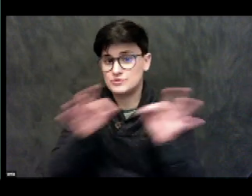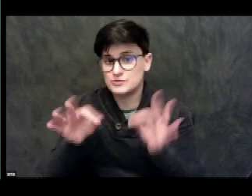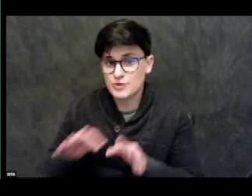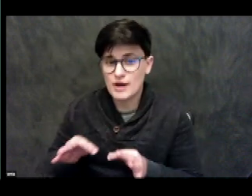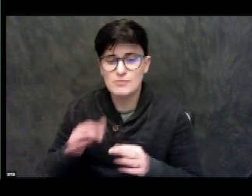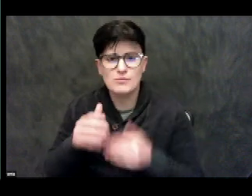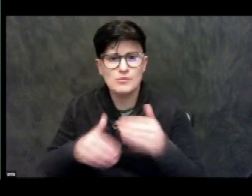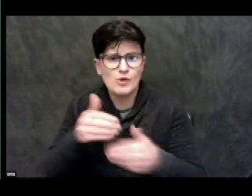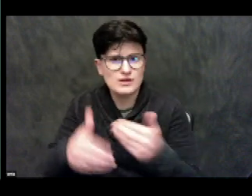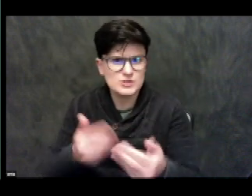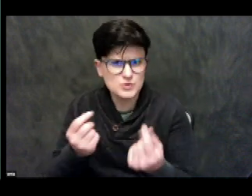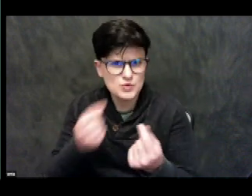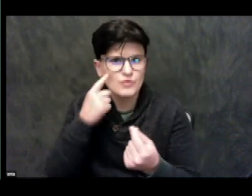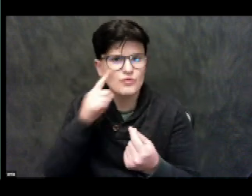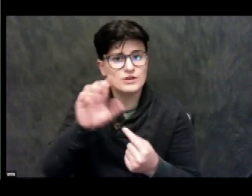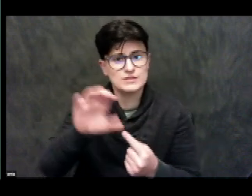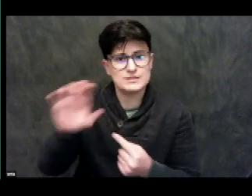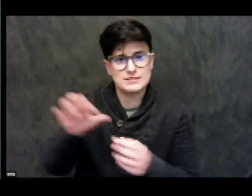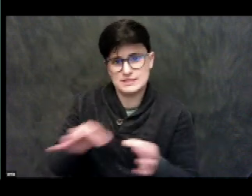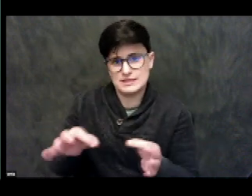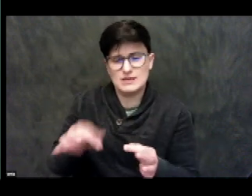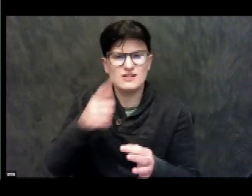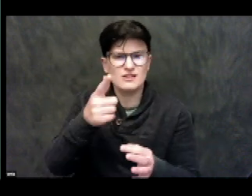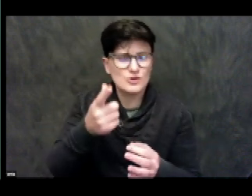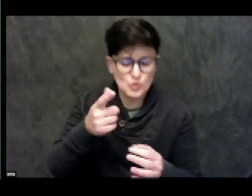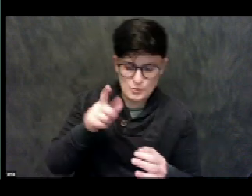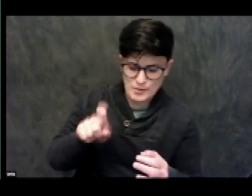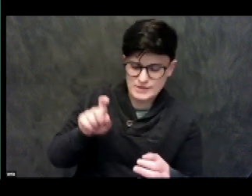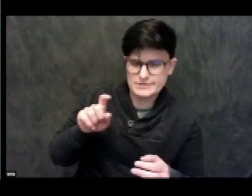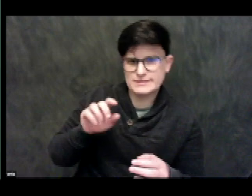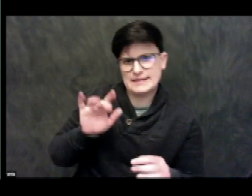You just touch the CC button at the bottom if you want